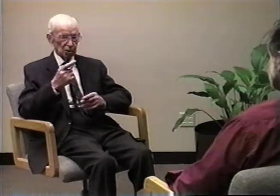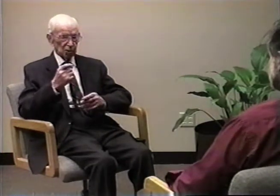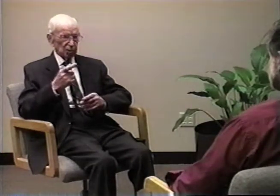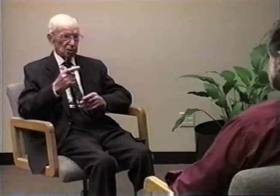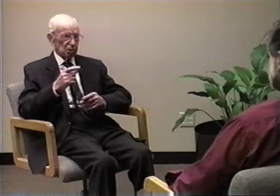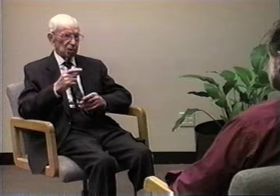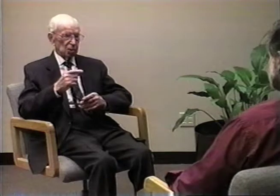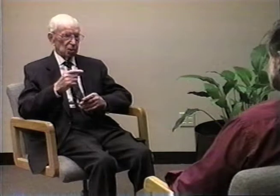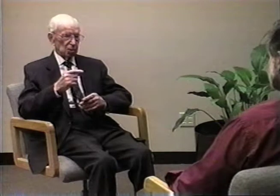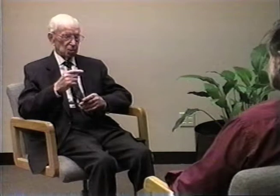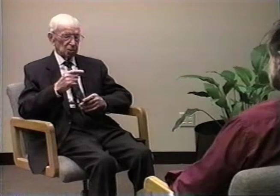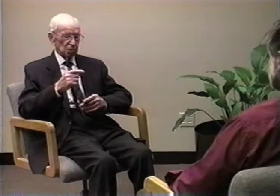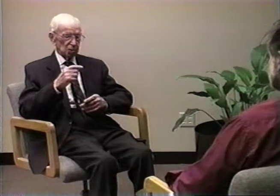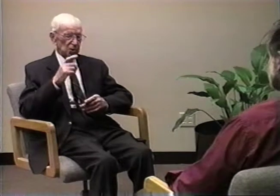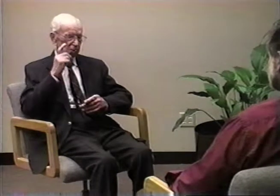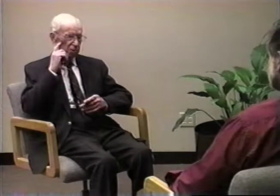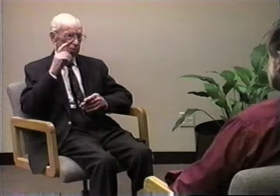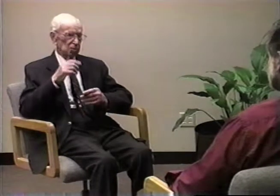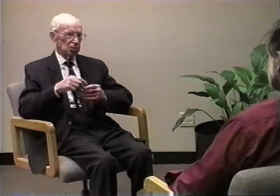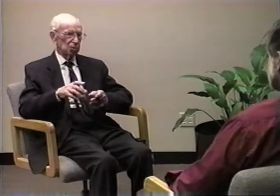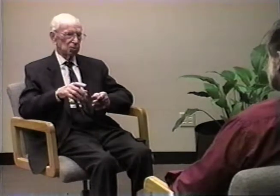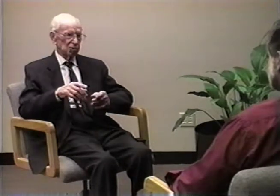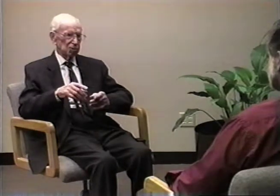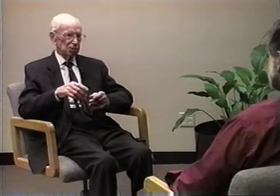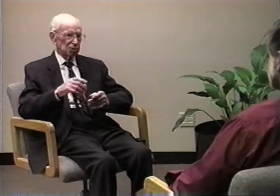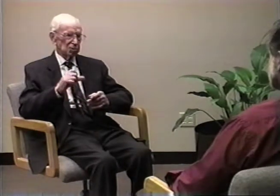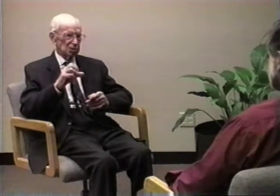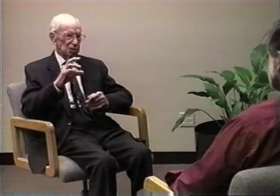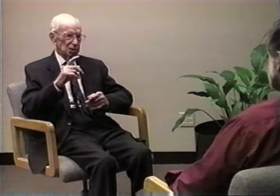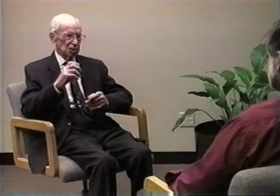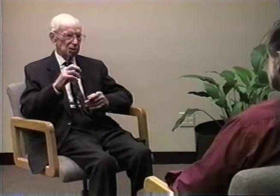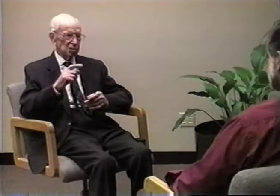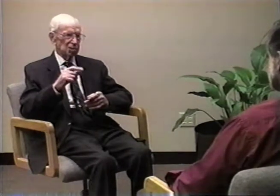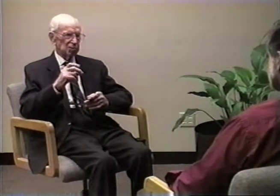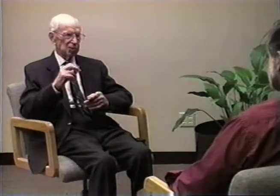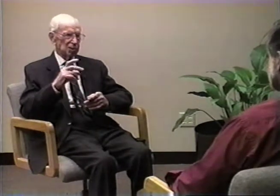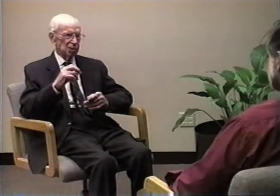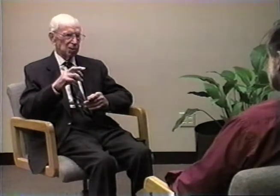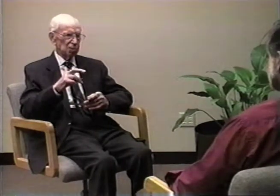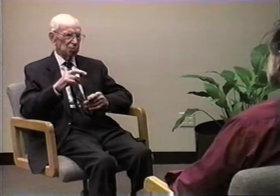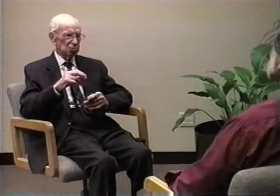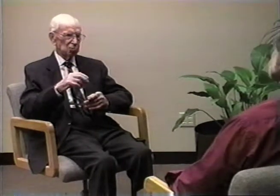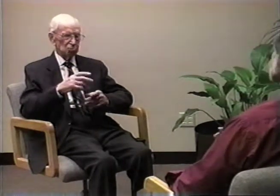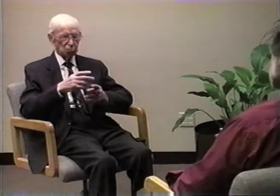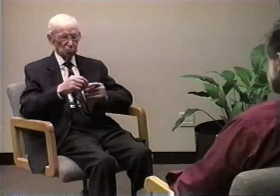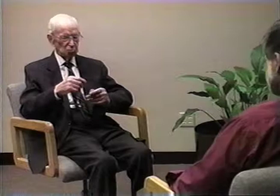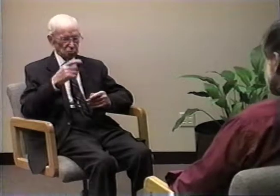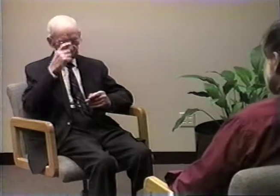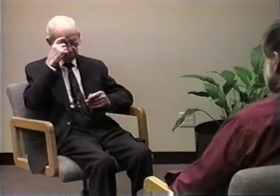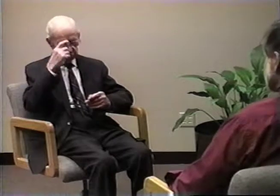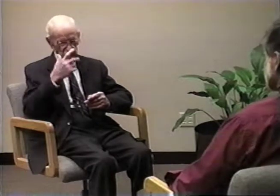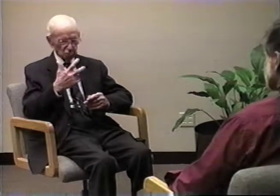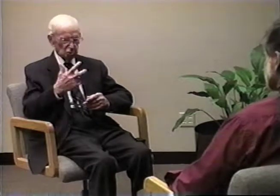It was at that time that I had my hearing loss from scarlet fever.